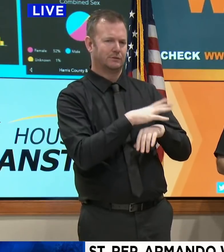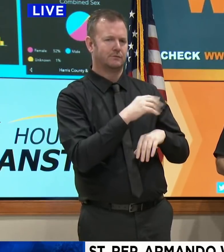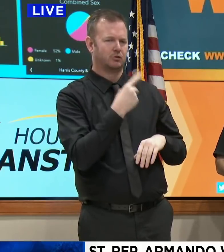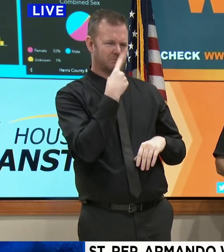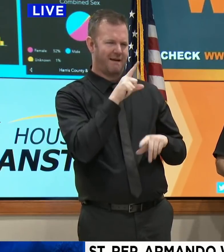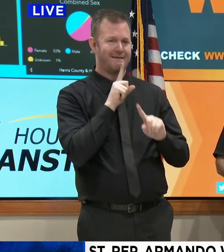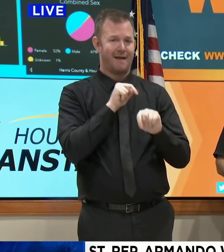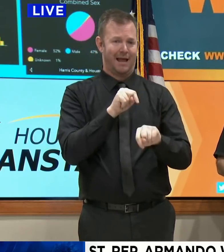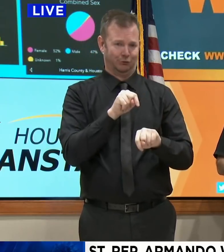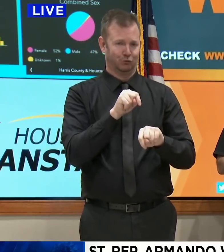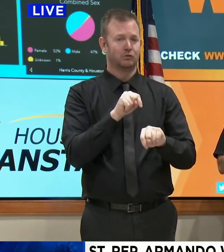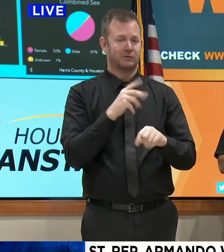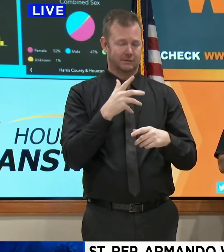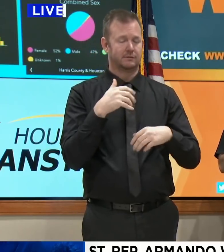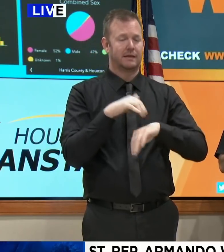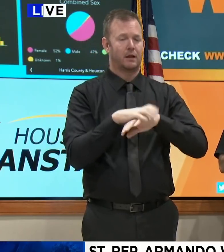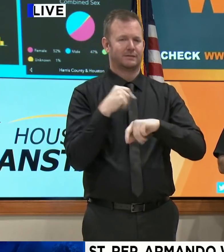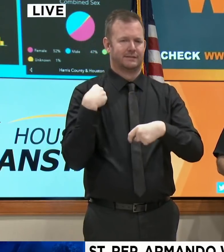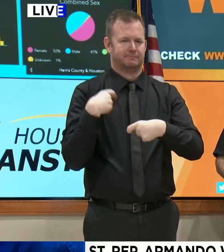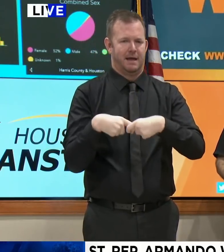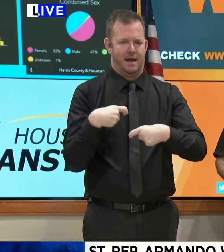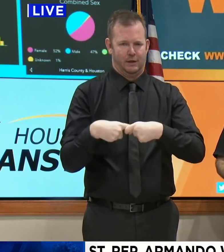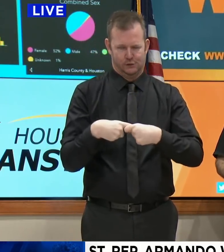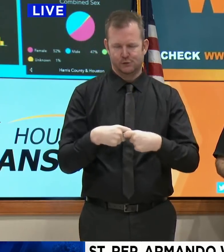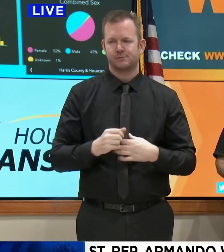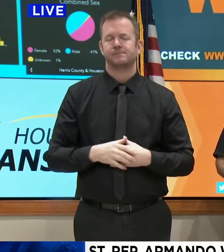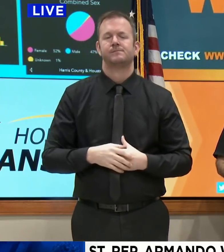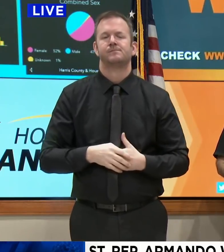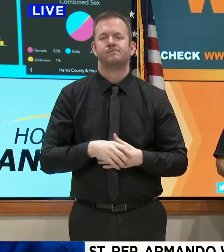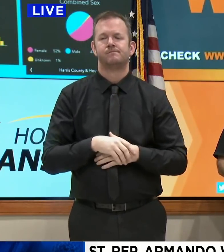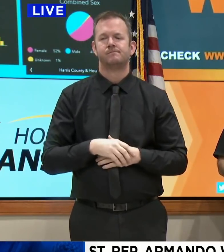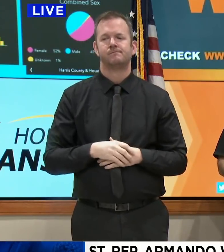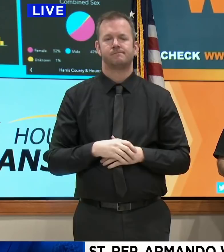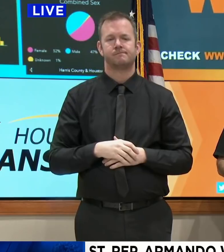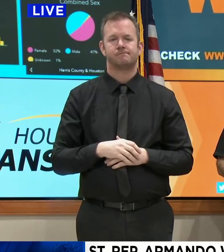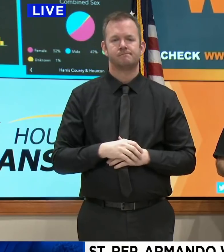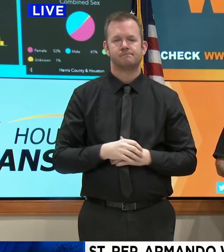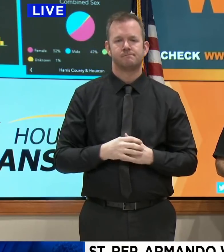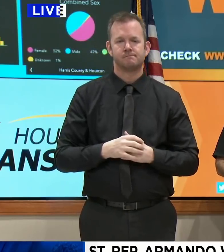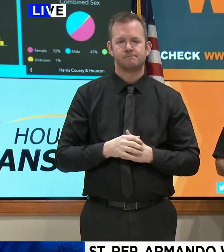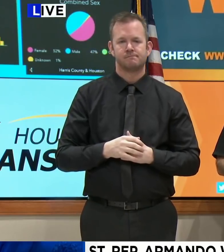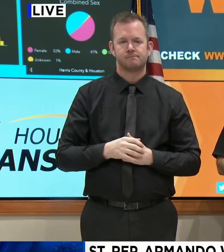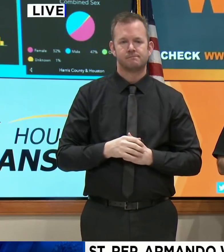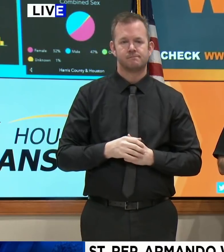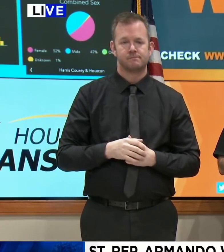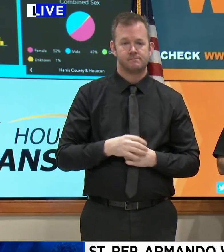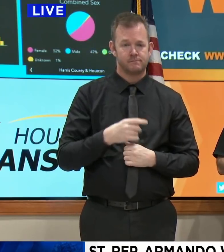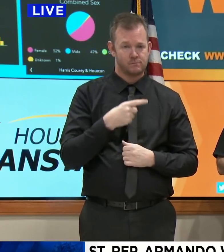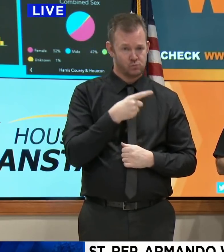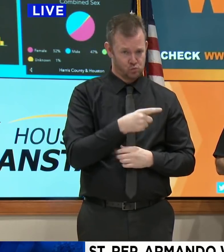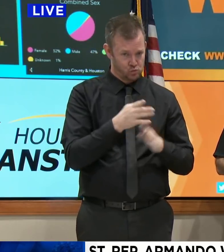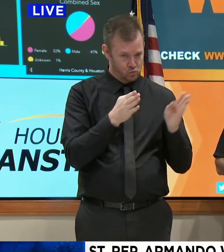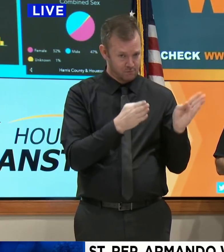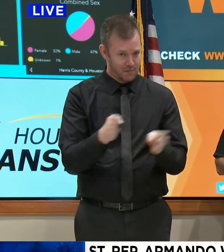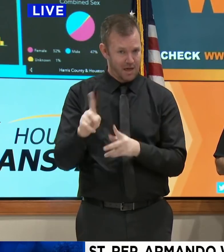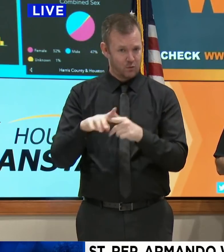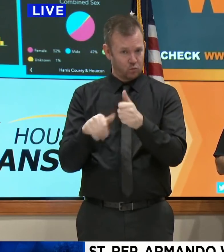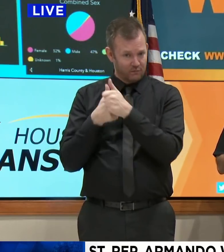representative myself or doctor Shah as well. Shah as well. >> This one if you can also This one if you can also please answer it in Spanish and please answer it in Spanish and this is